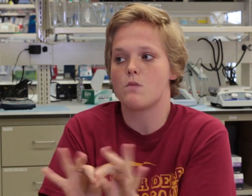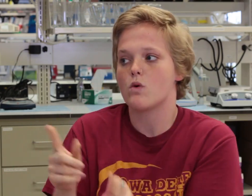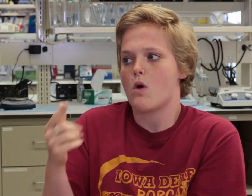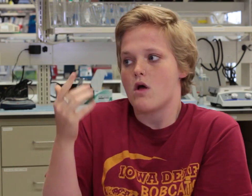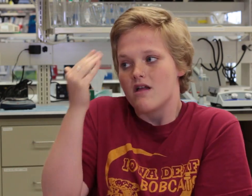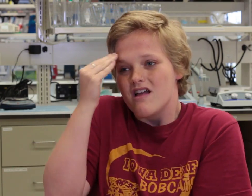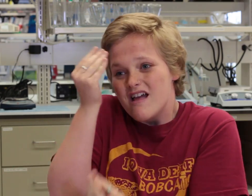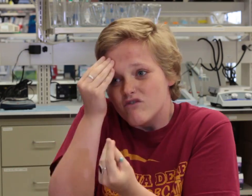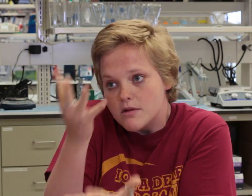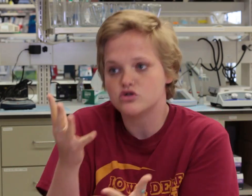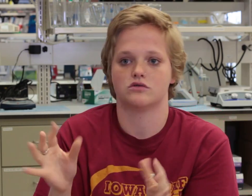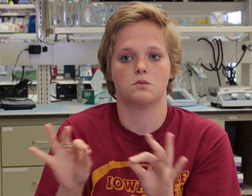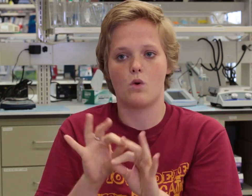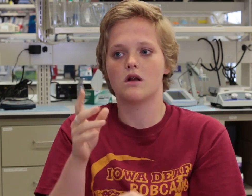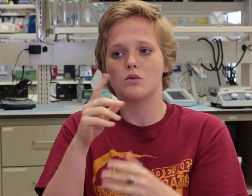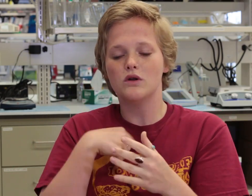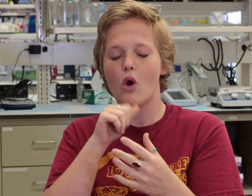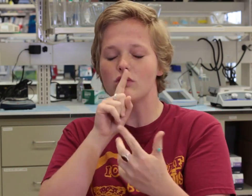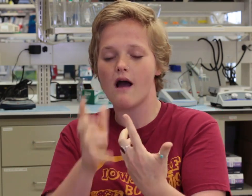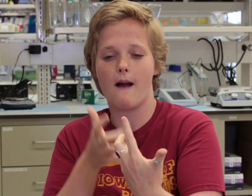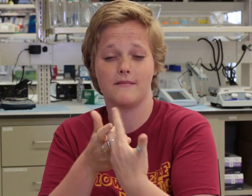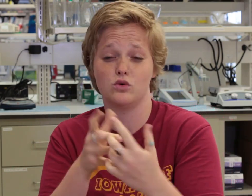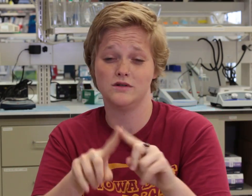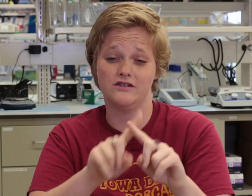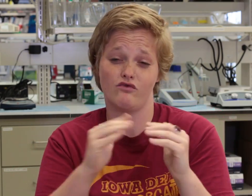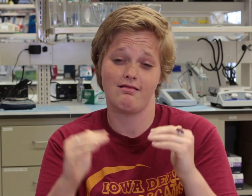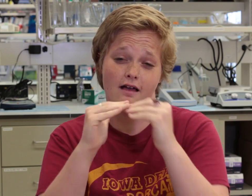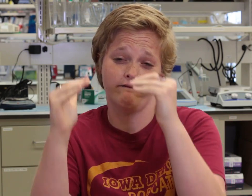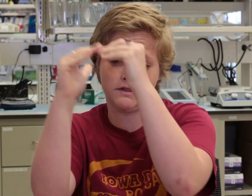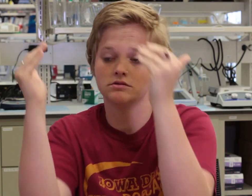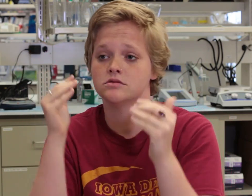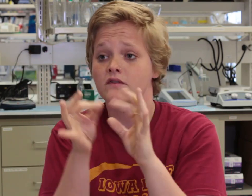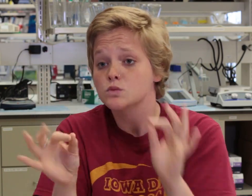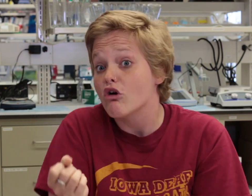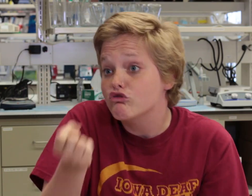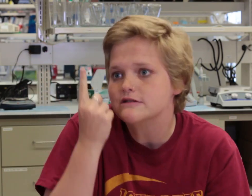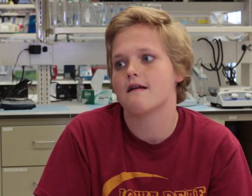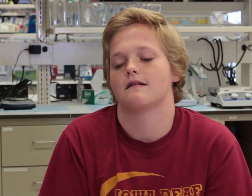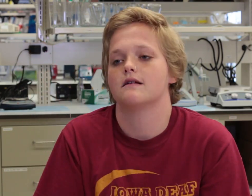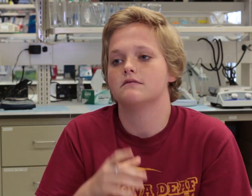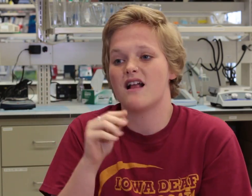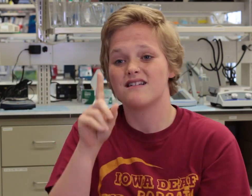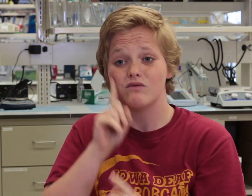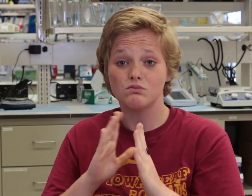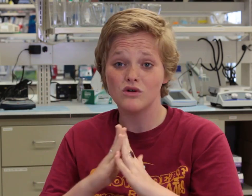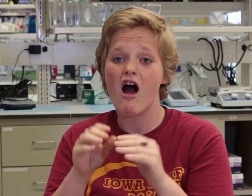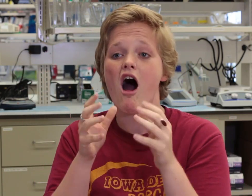that's going on the scientific community and to the information that's being discovered. Because they often don’t accommodate the different levels of language understanding.